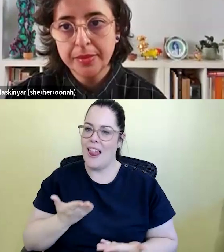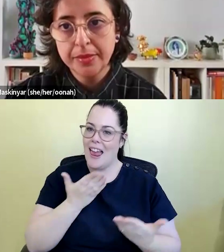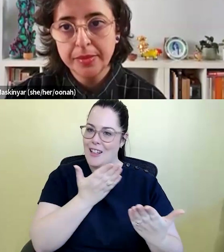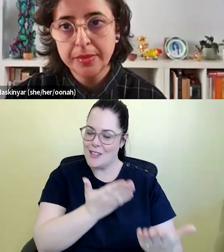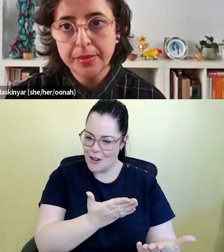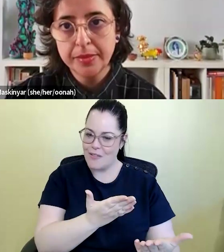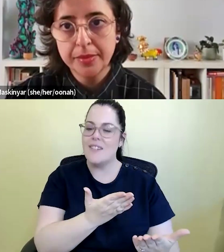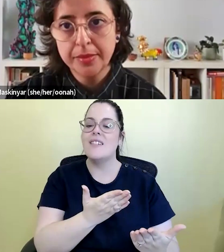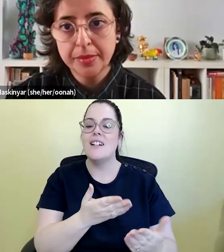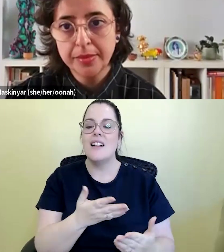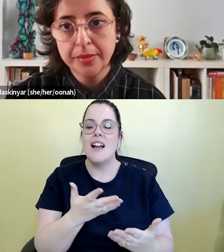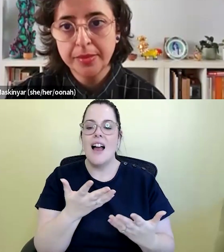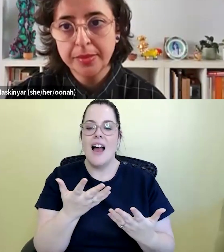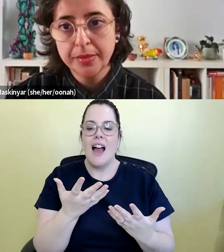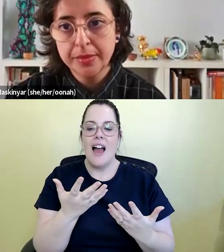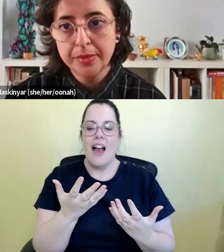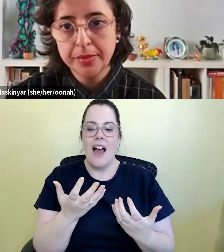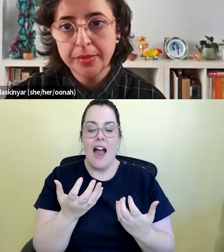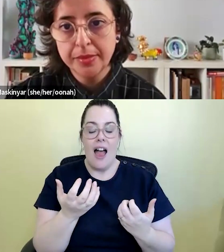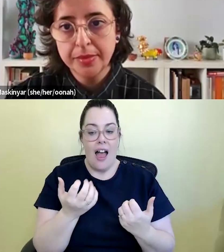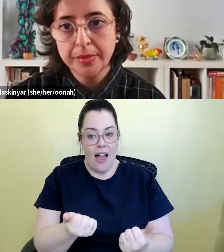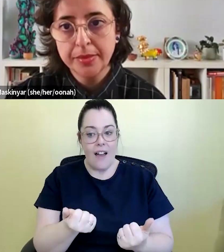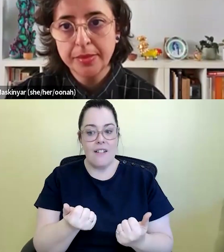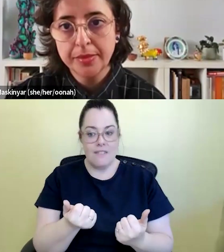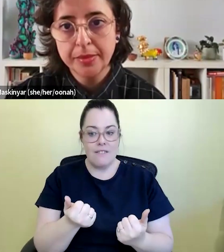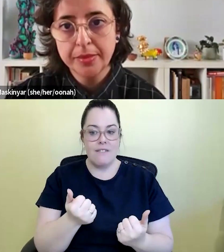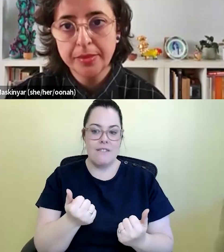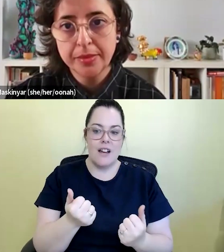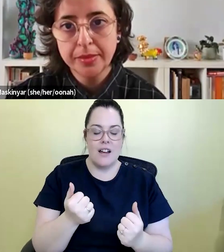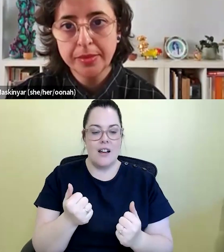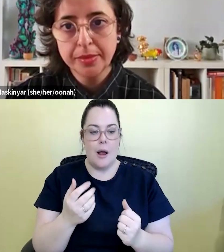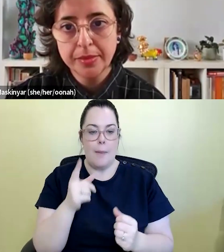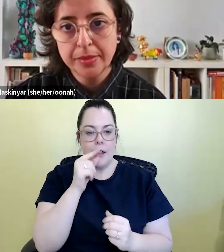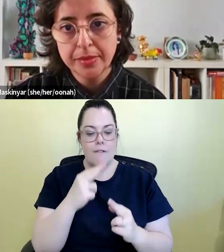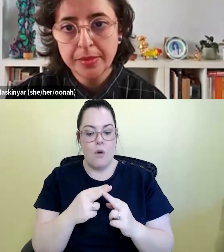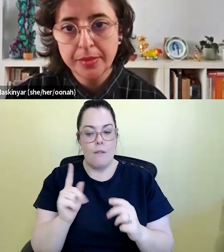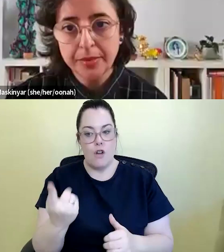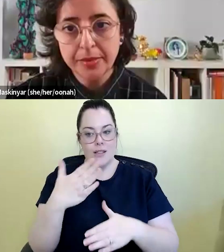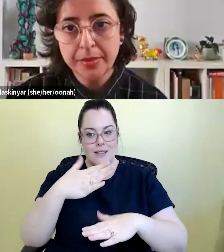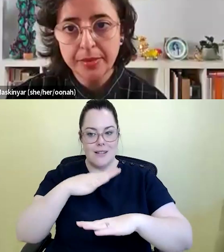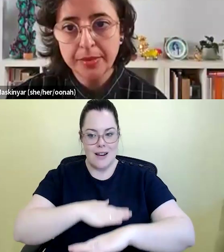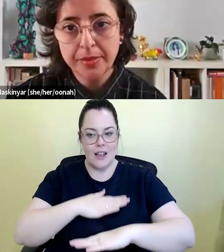there an appetite for First Nations and POC applications, given the recent success?'